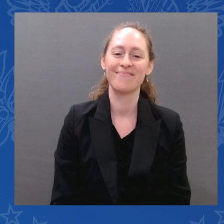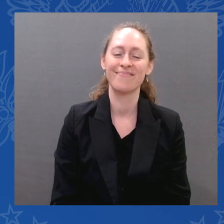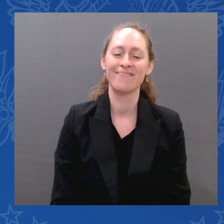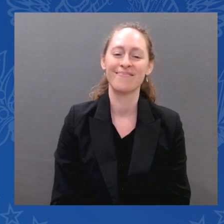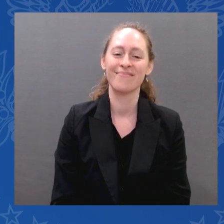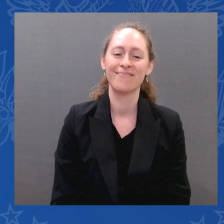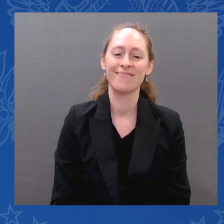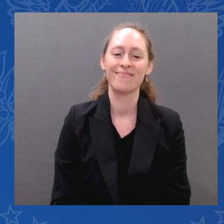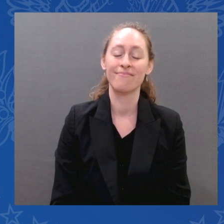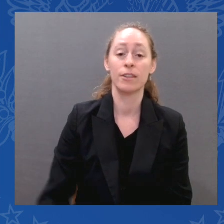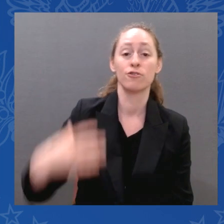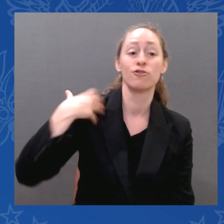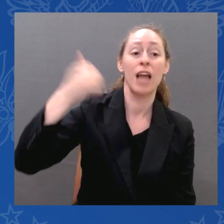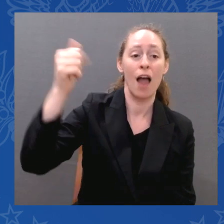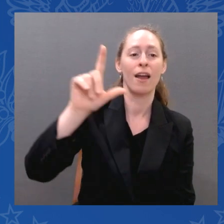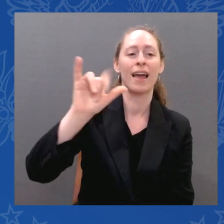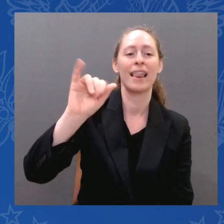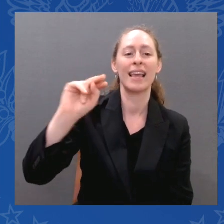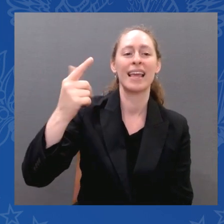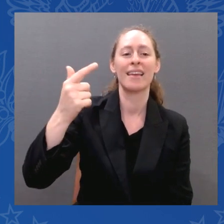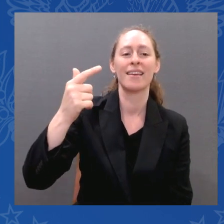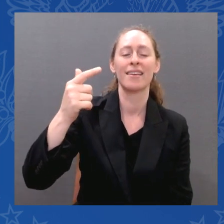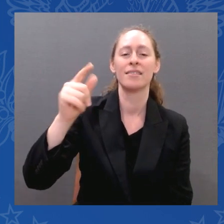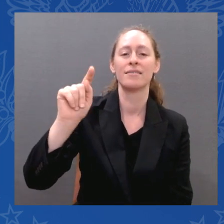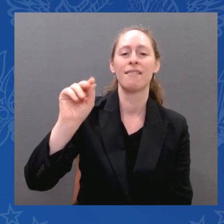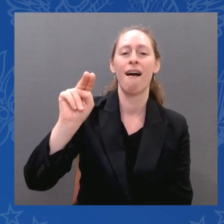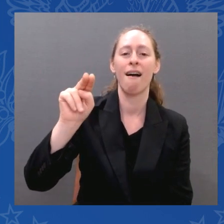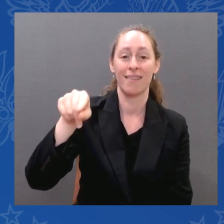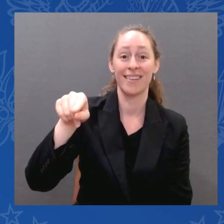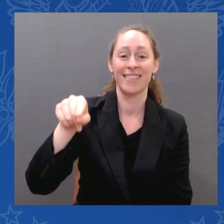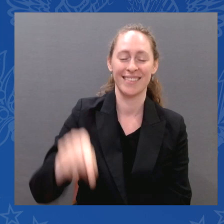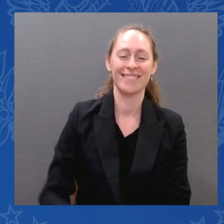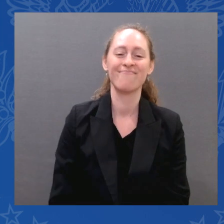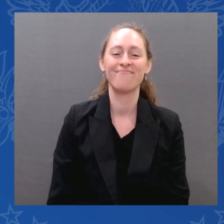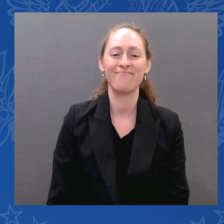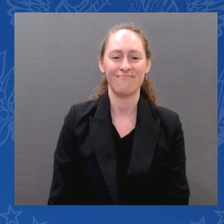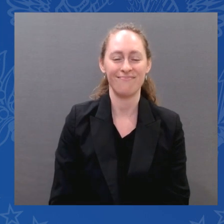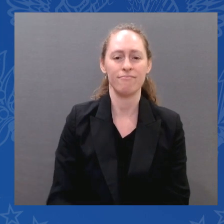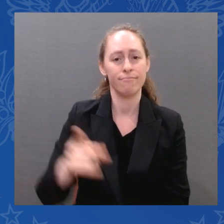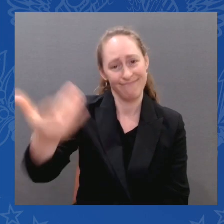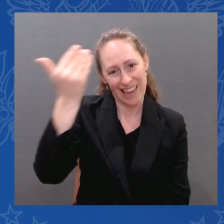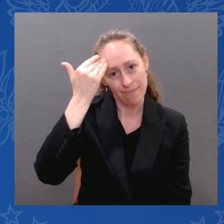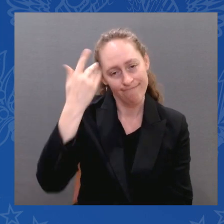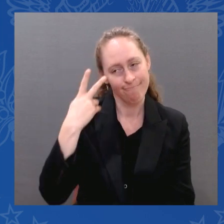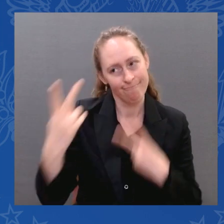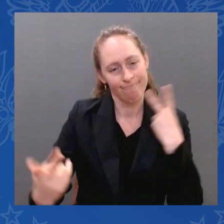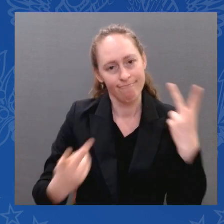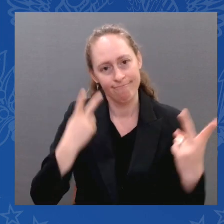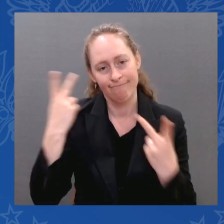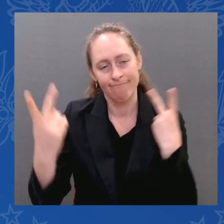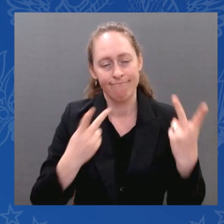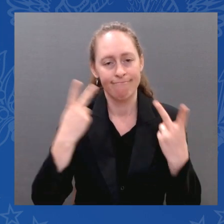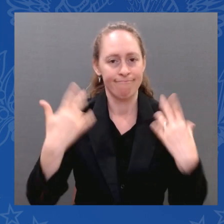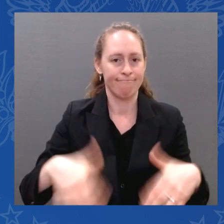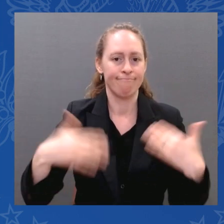It means so much that this organization has chosen to support our caregiver families.